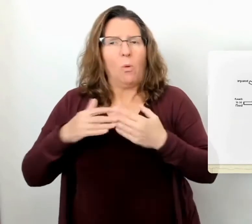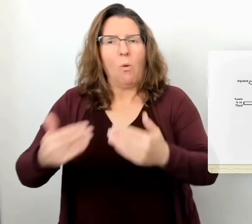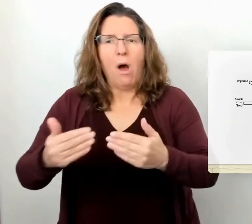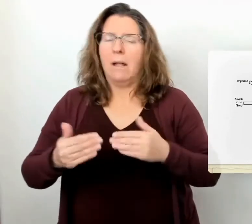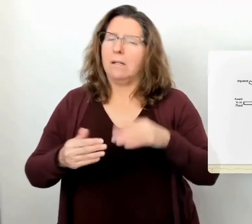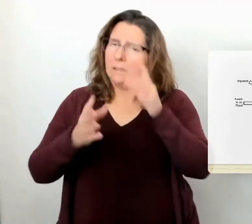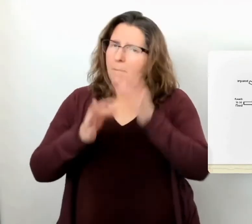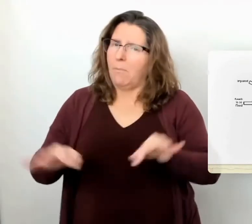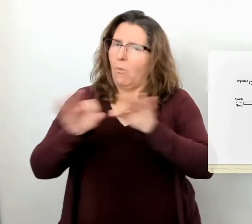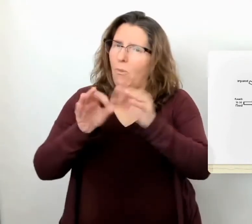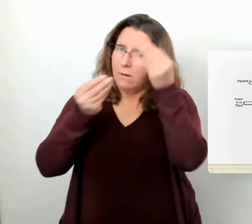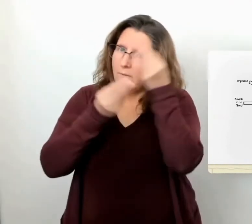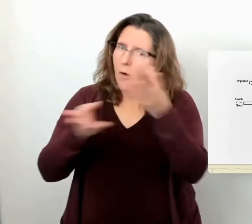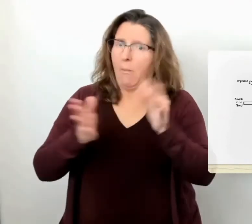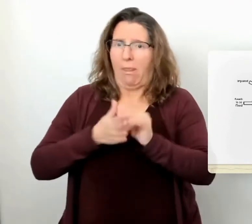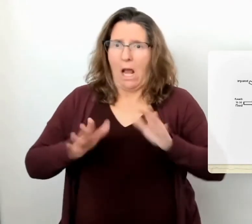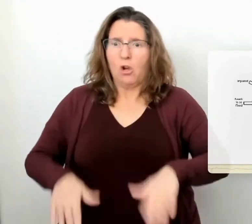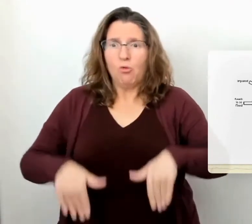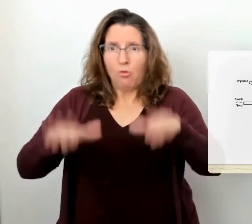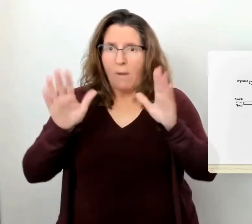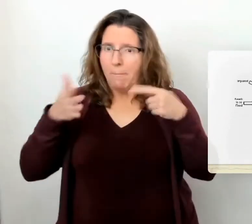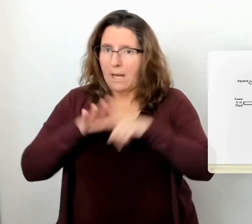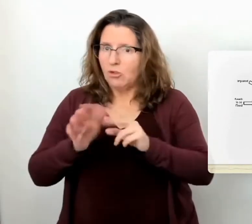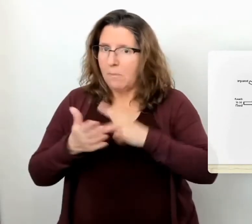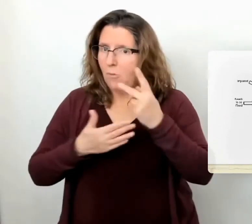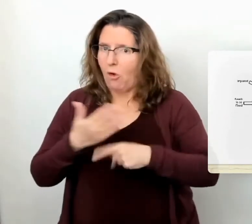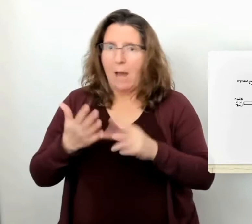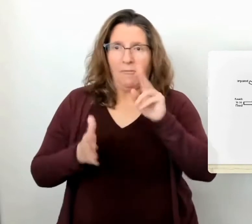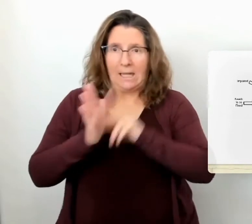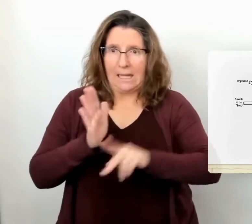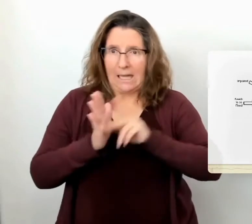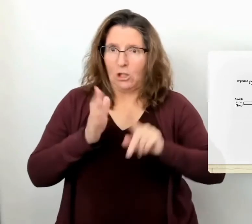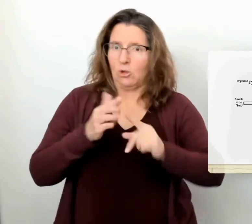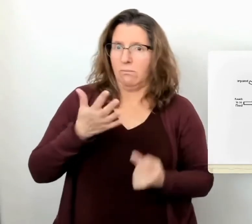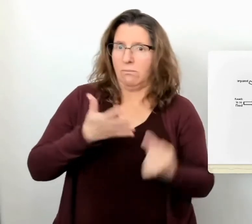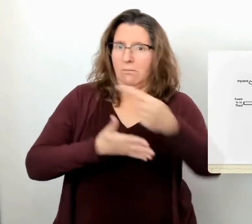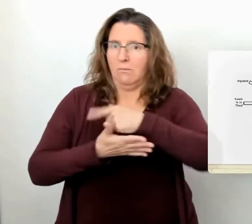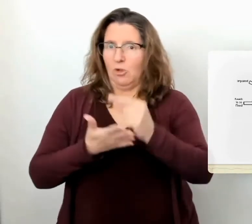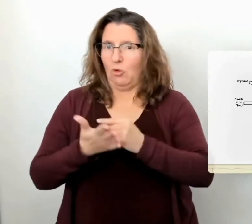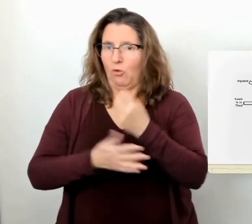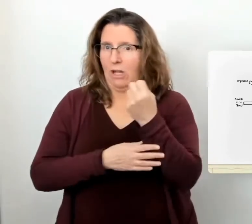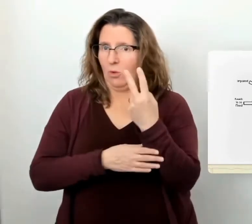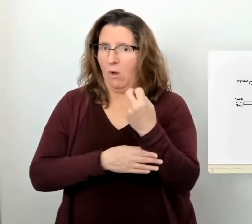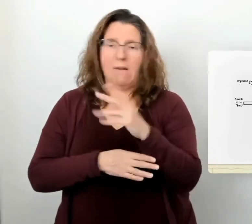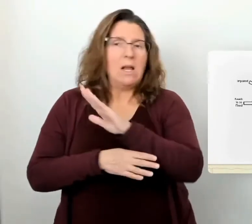Before I go on, I want to make it clear that I was in a mainstreamed environment from K to 12.